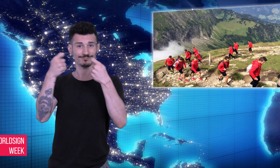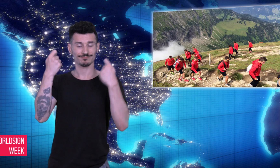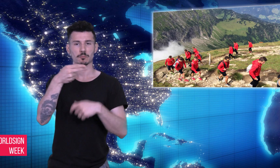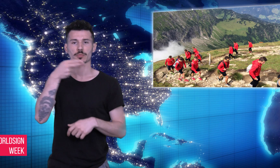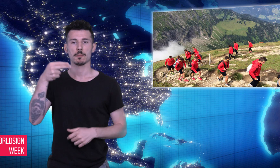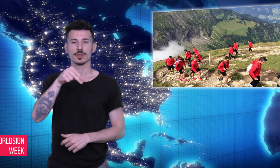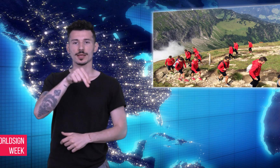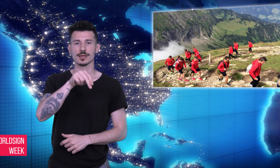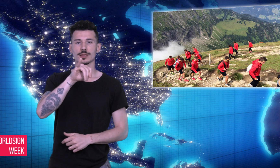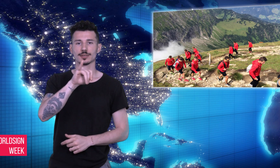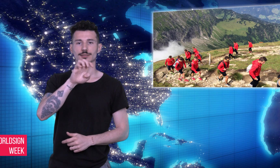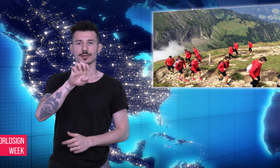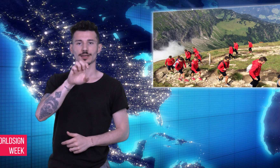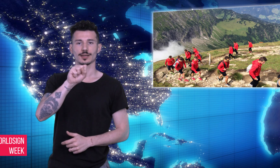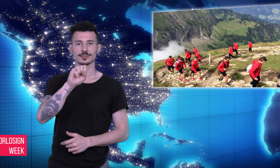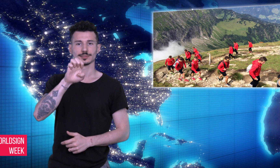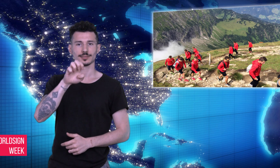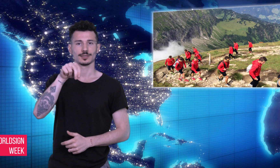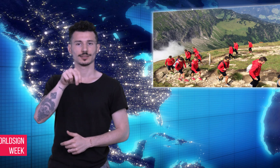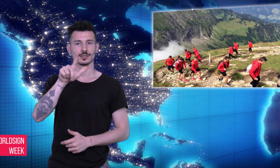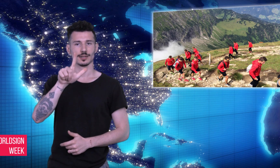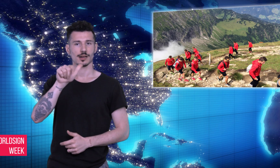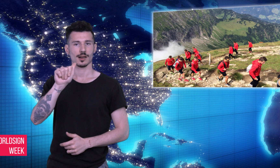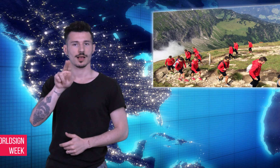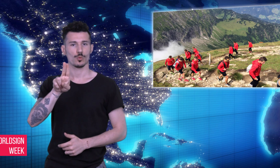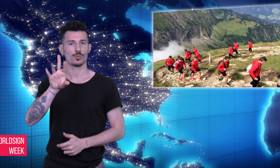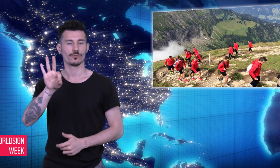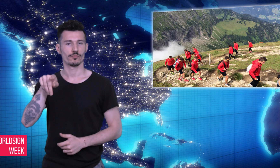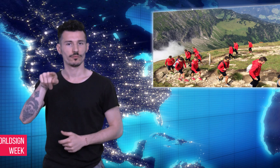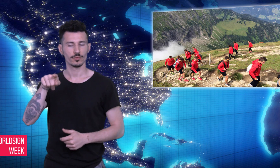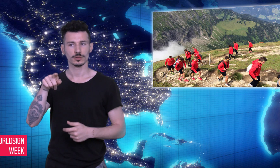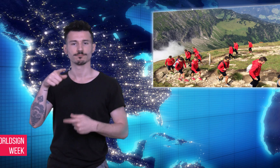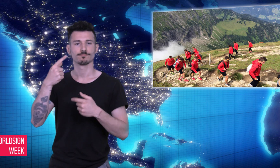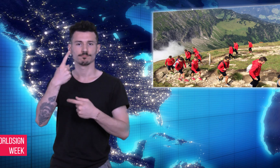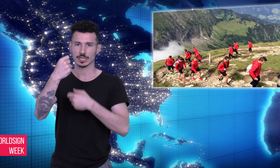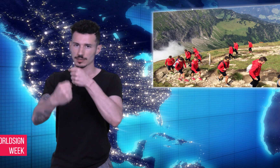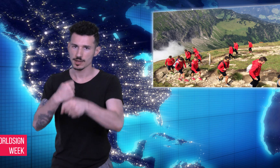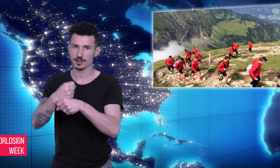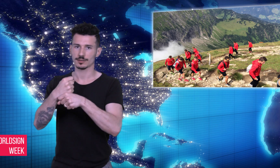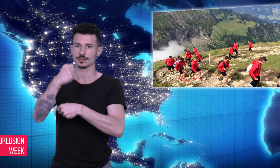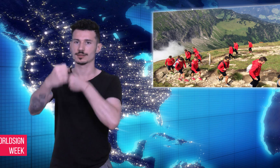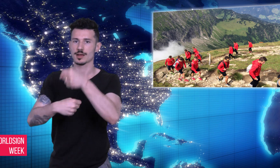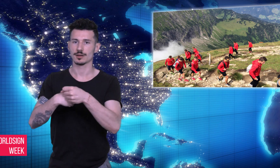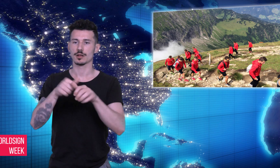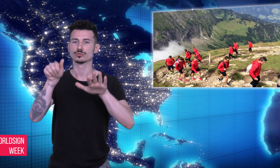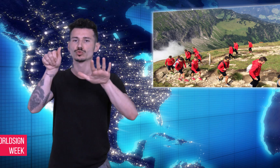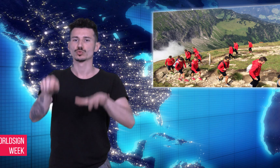which is held every June accepts up